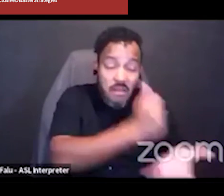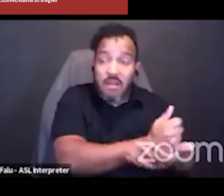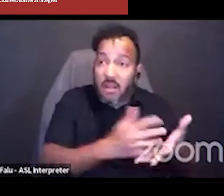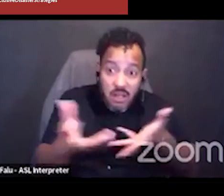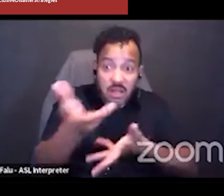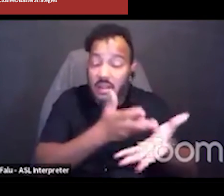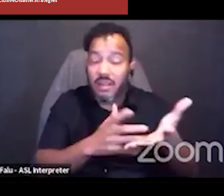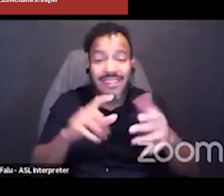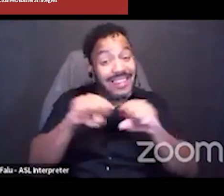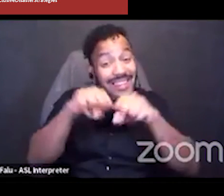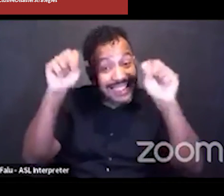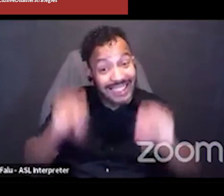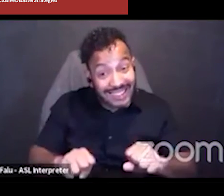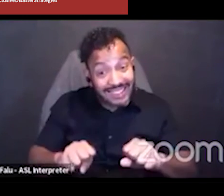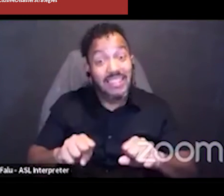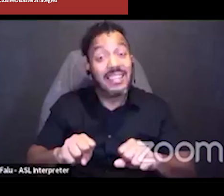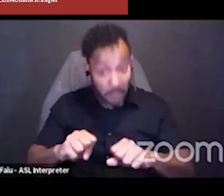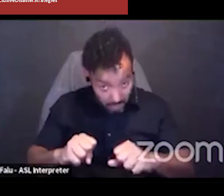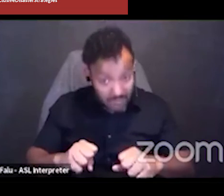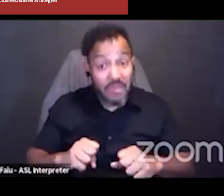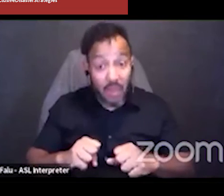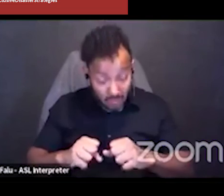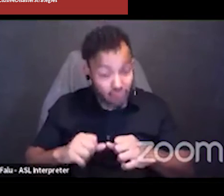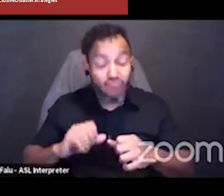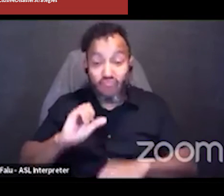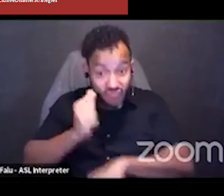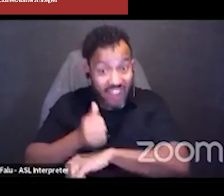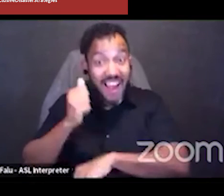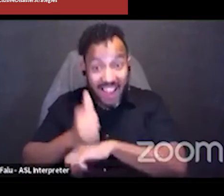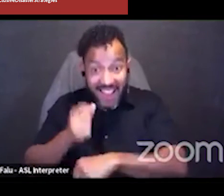Again was not built by us so it works for us.